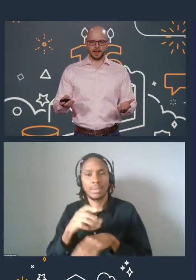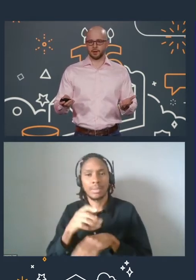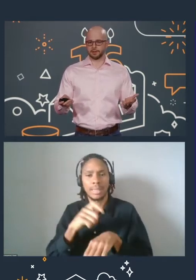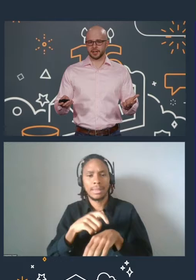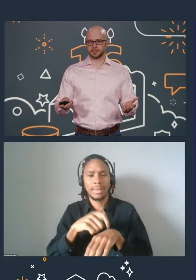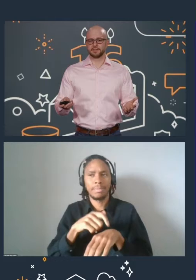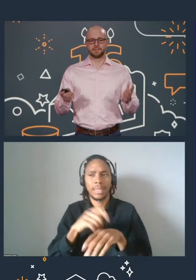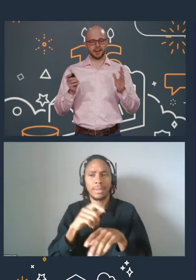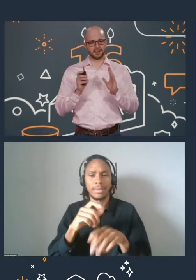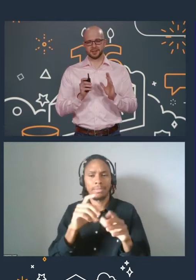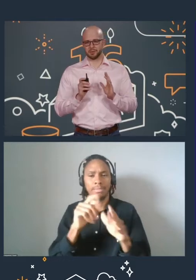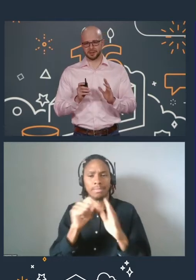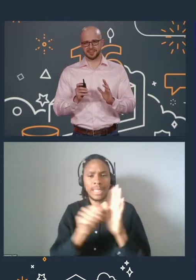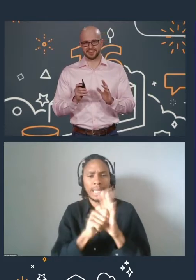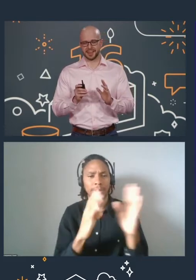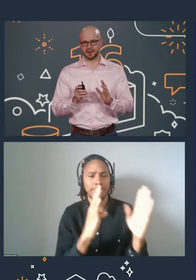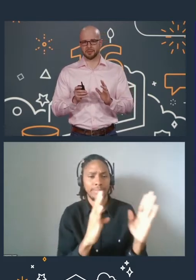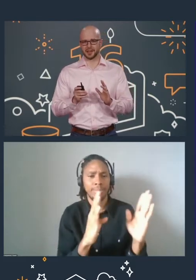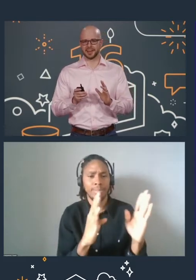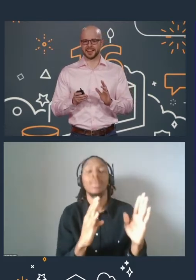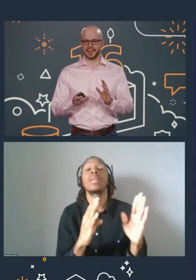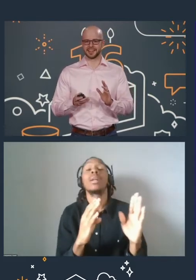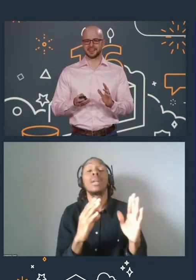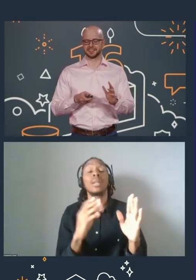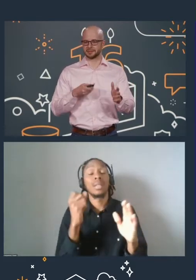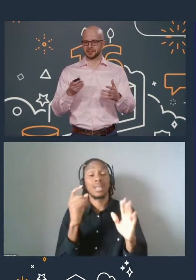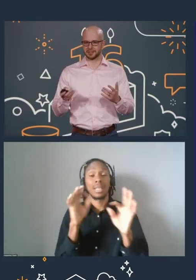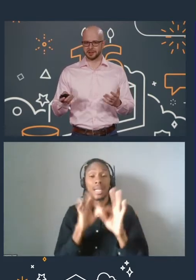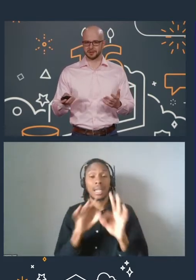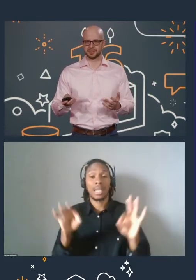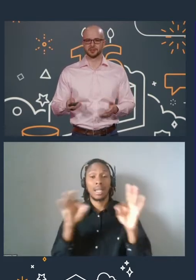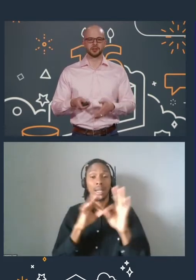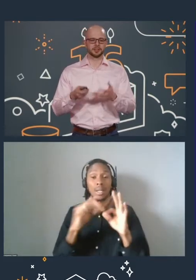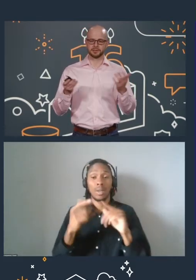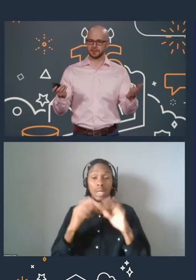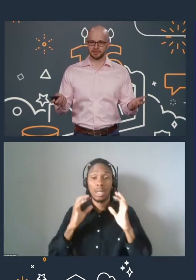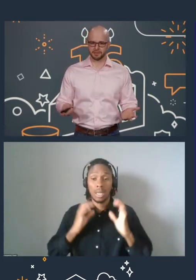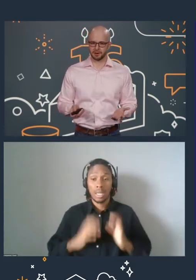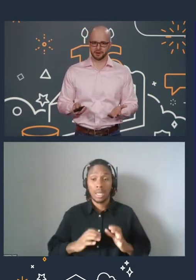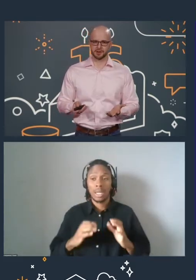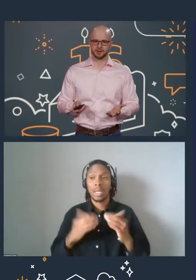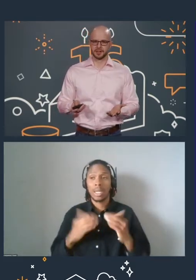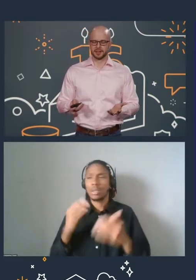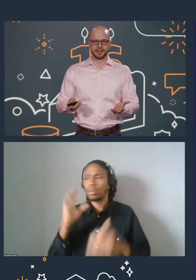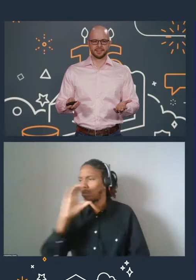However, it's very important that when a customer goes and looks for their photo,